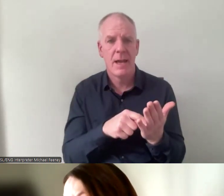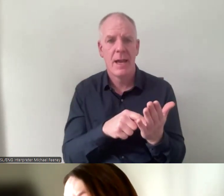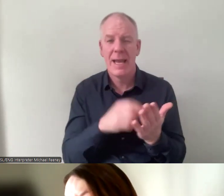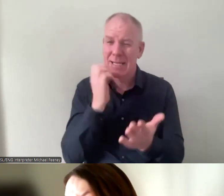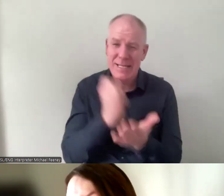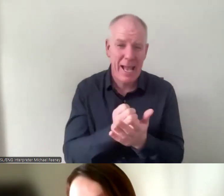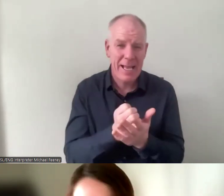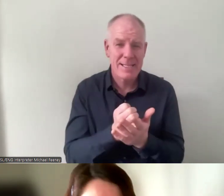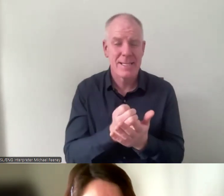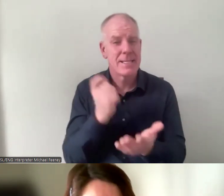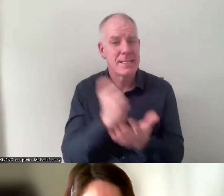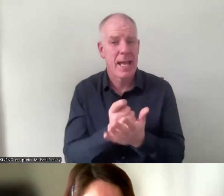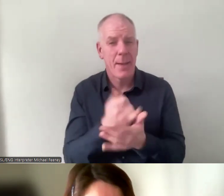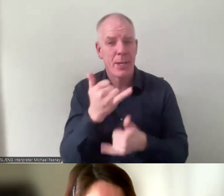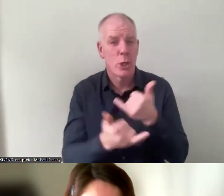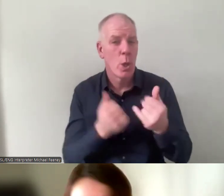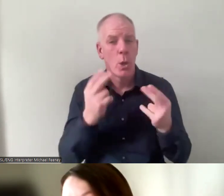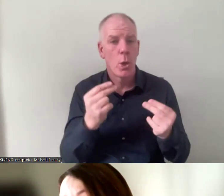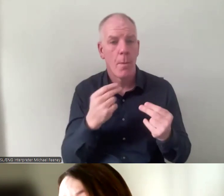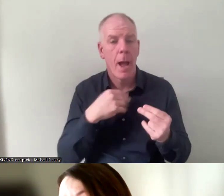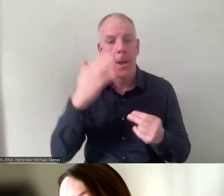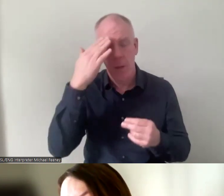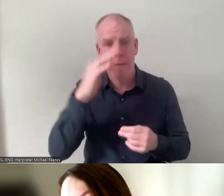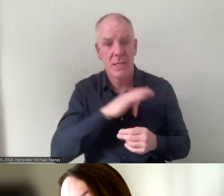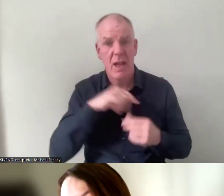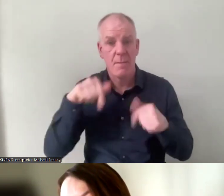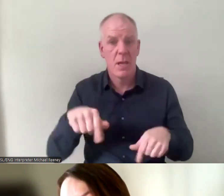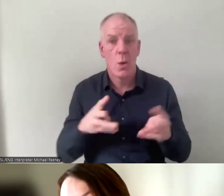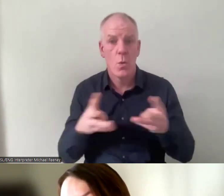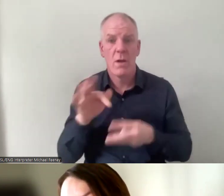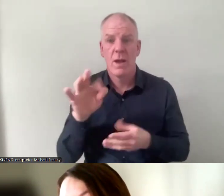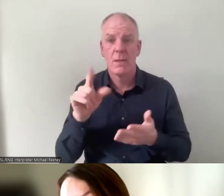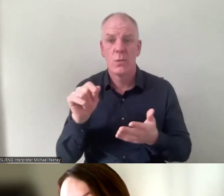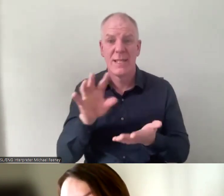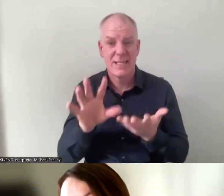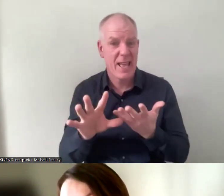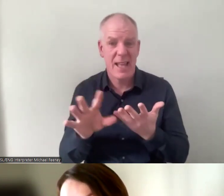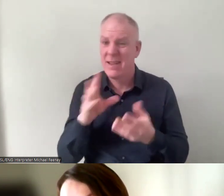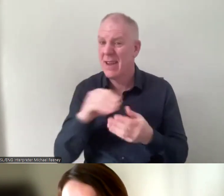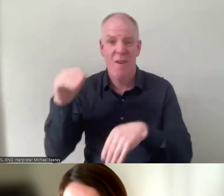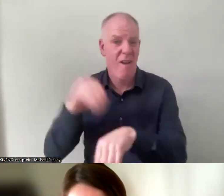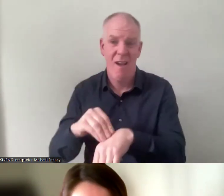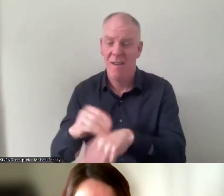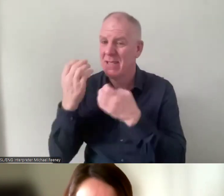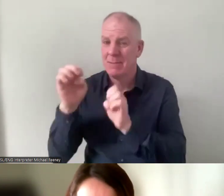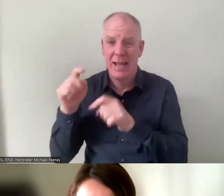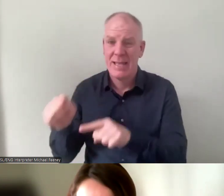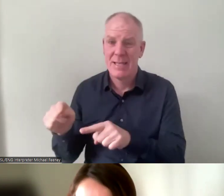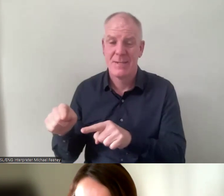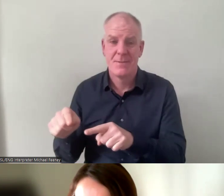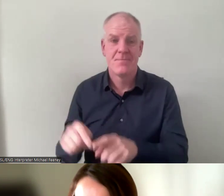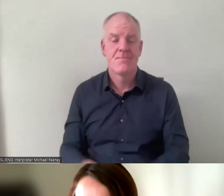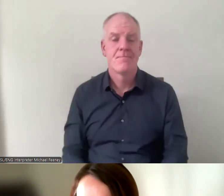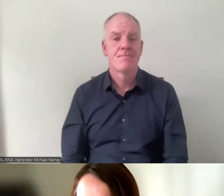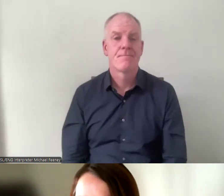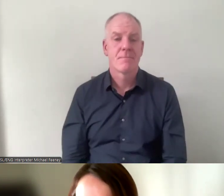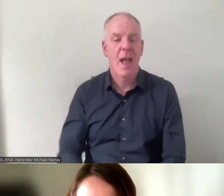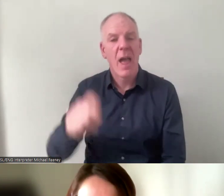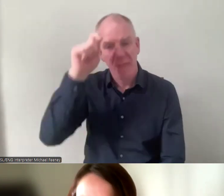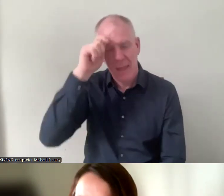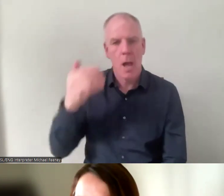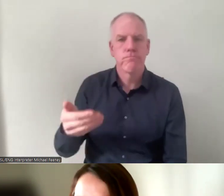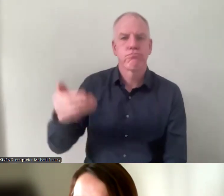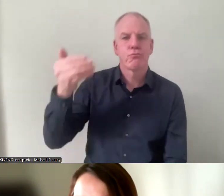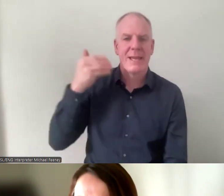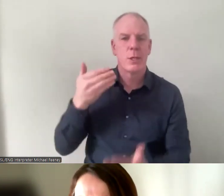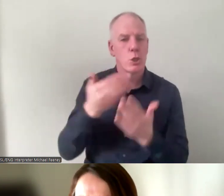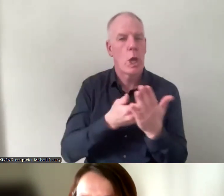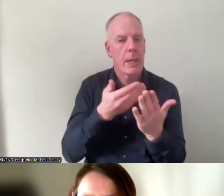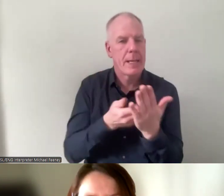exact year here, but I know that I'm here at the Gallery Since 2010 and we haven't had it on display since then. And I think the previous documentation we have is